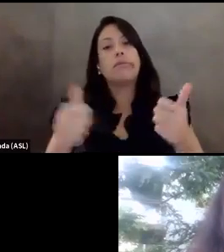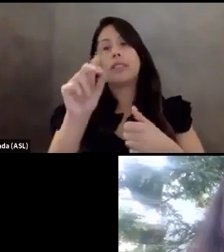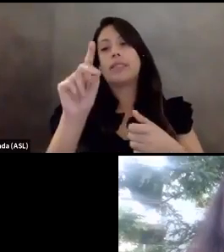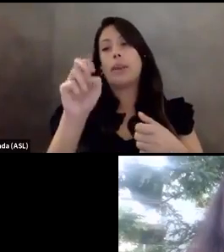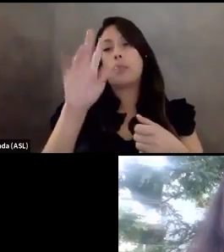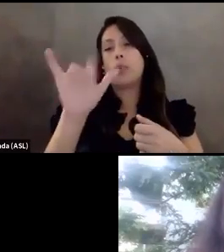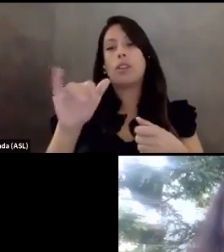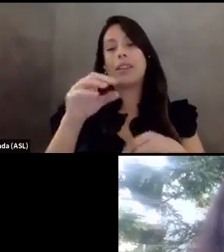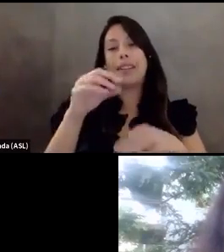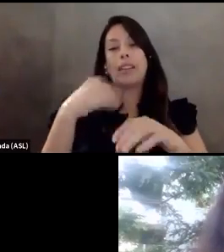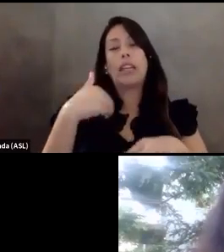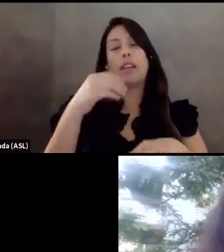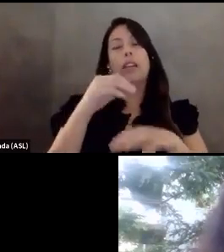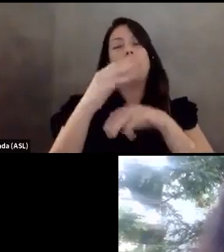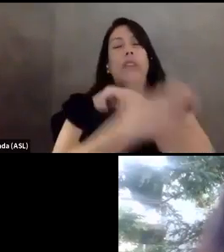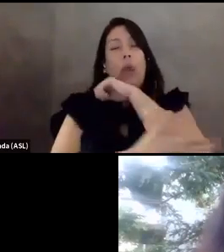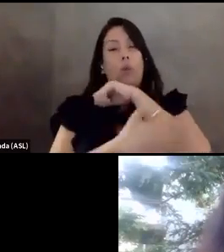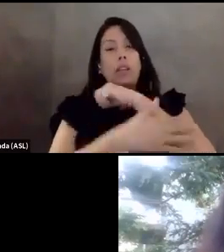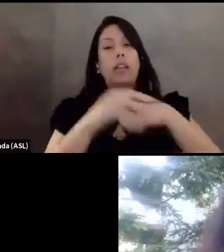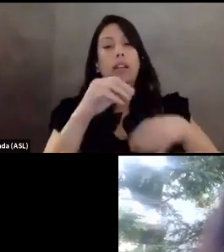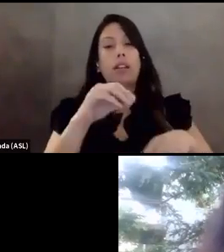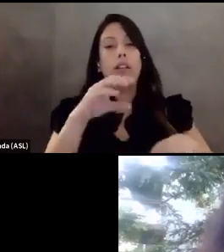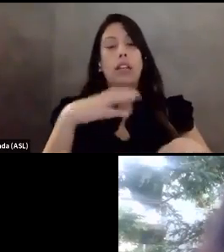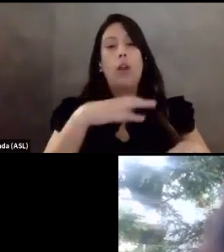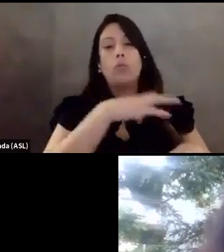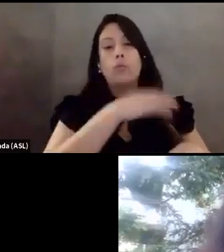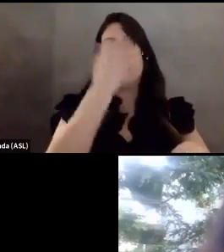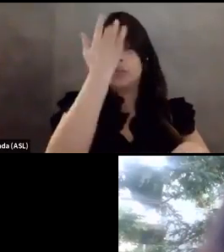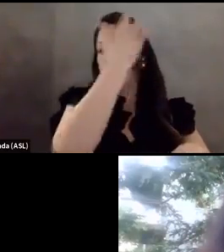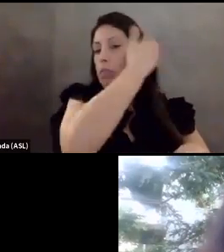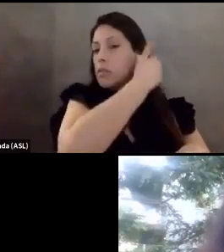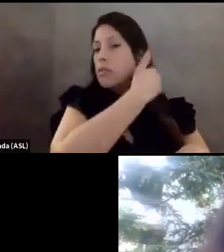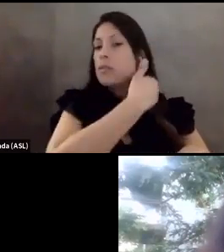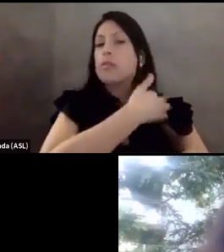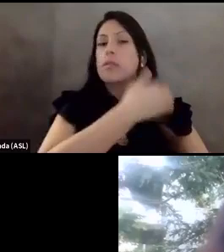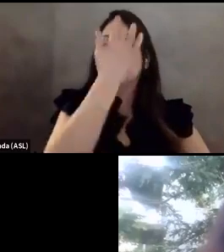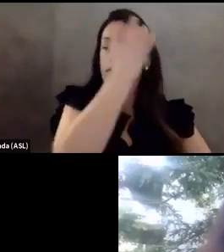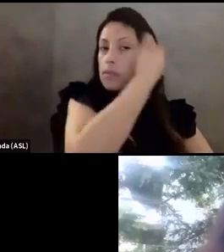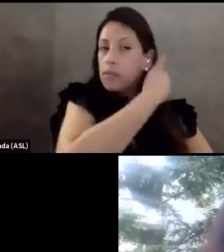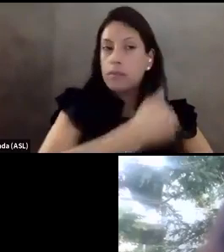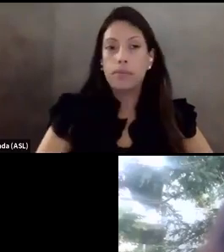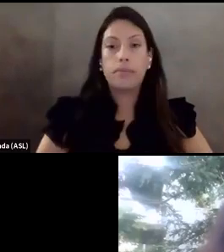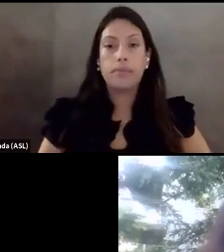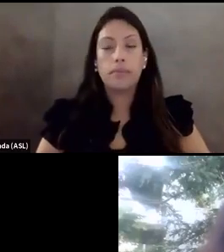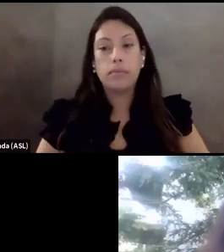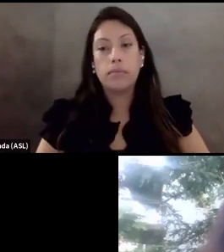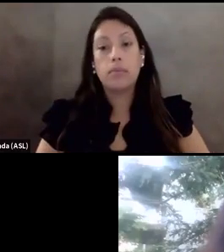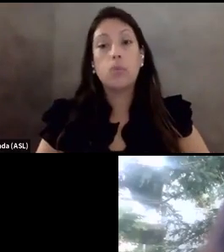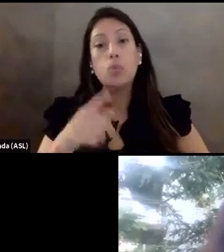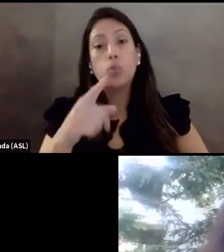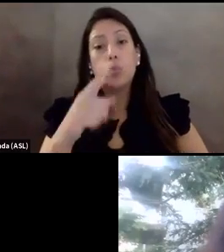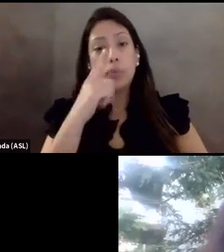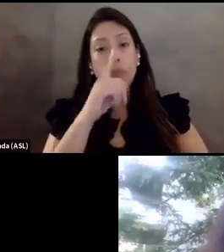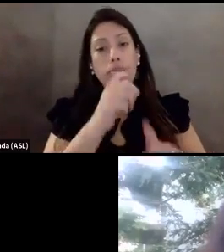know we have an update on that front concerning school waverers, because you might be a good time for you to give that if you can.